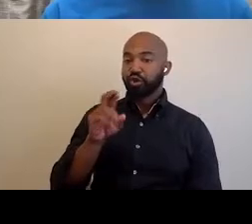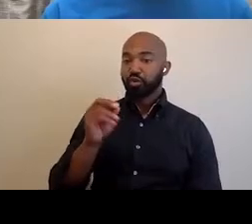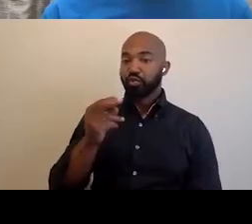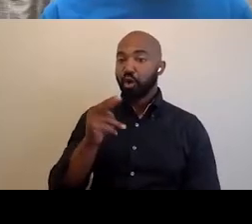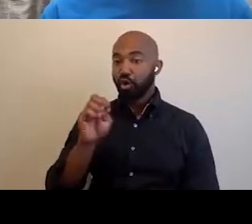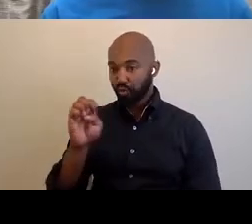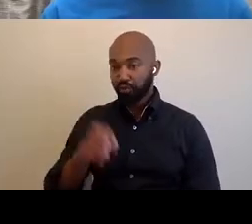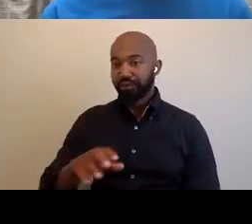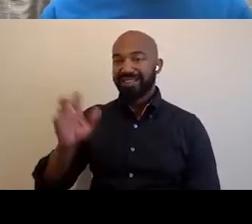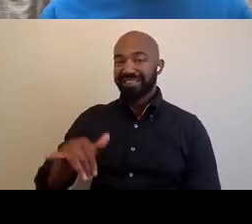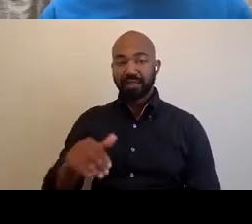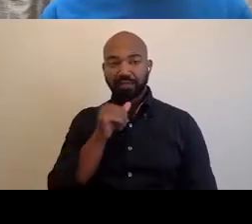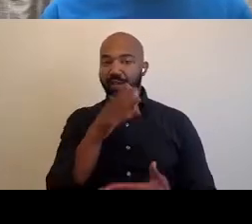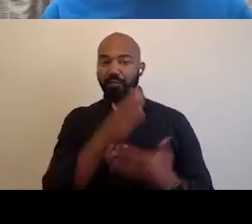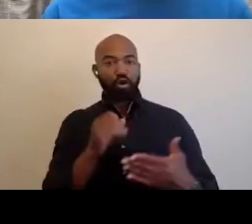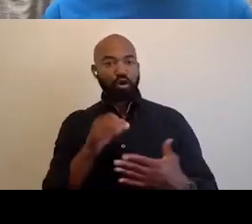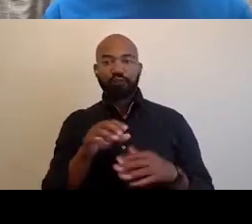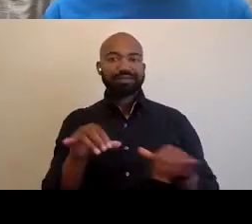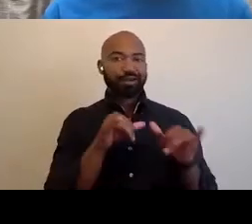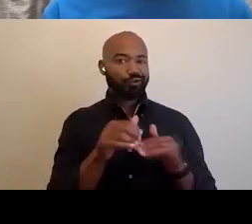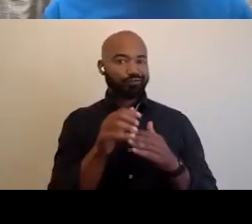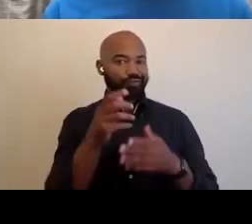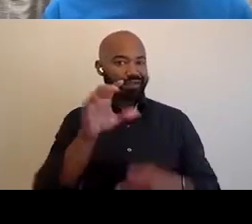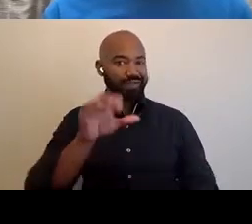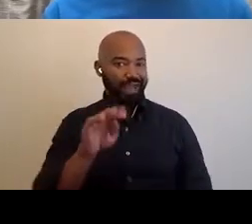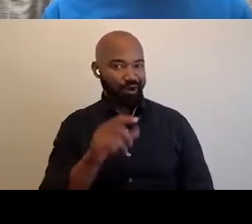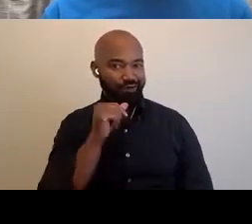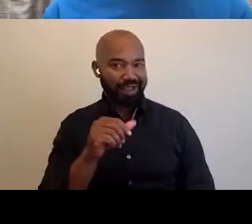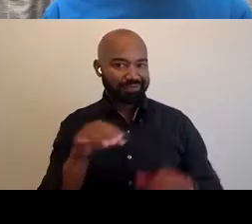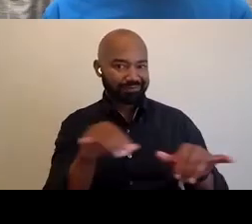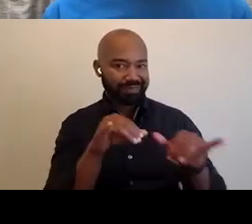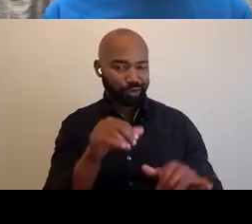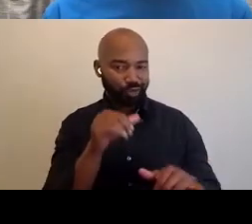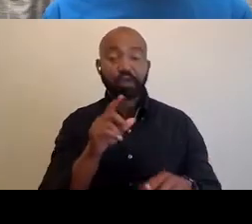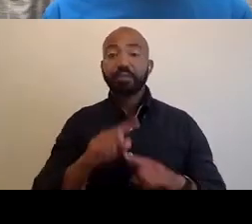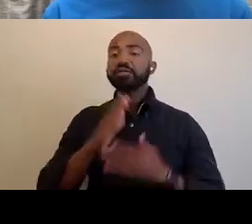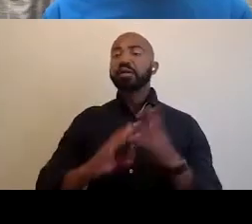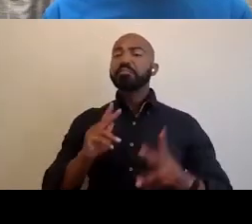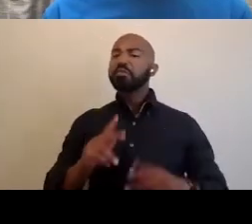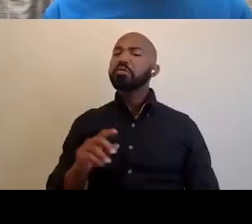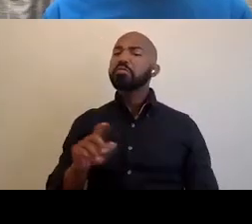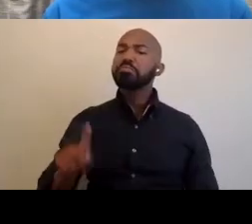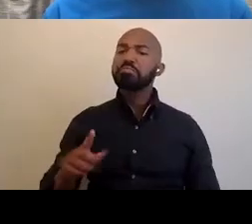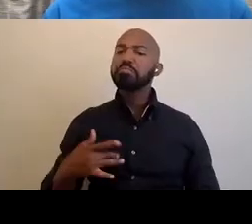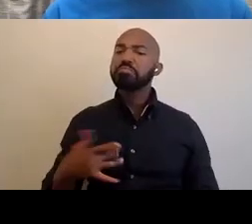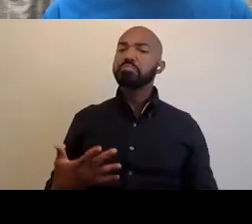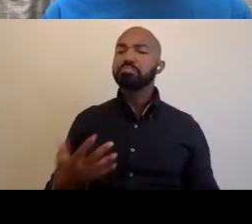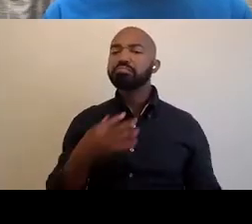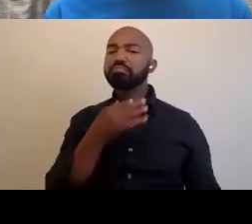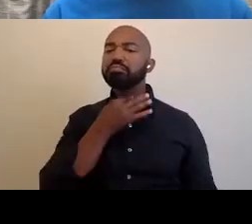It's not part of the standard of care per se. Some people will have questions about it, and currently we don't have good data